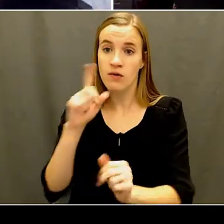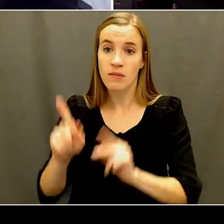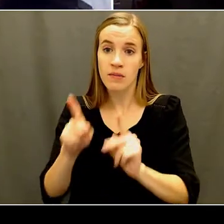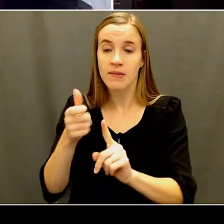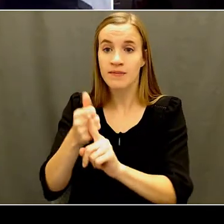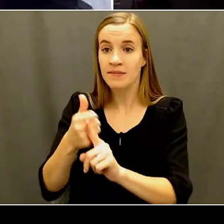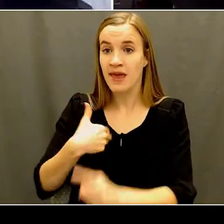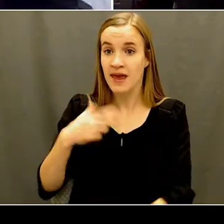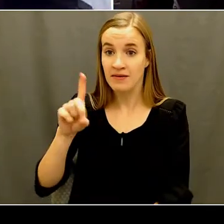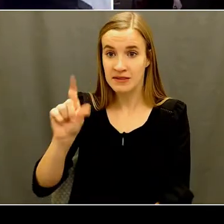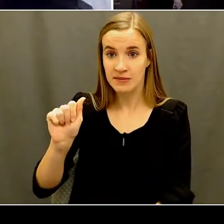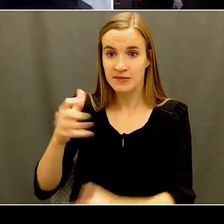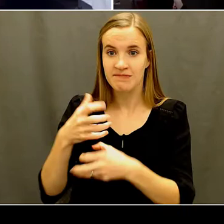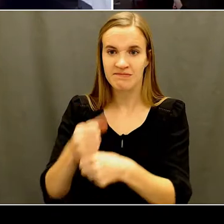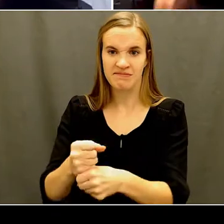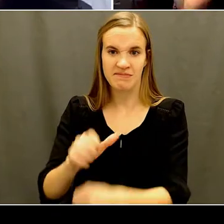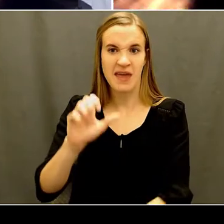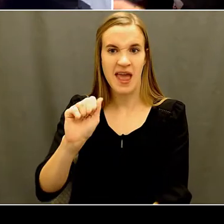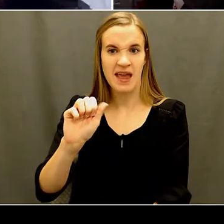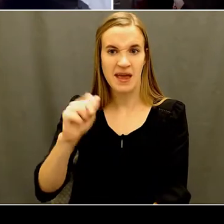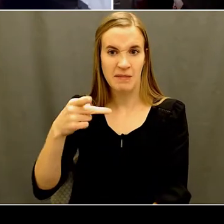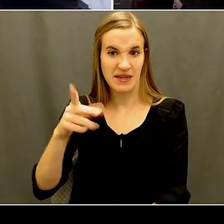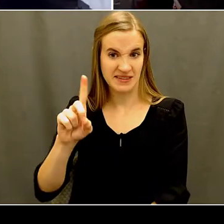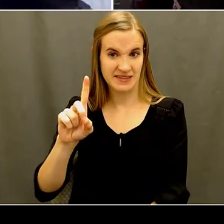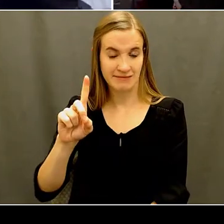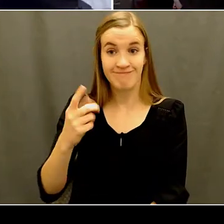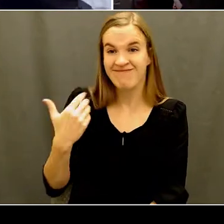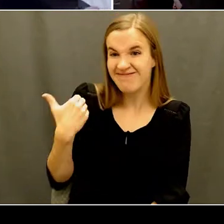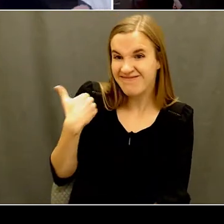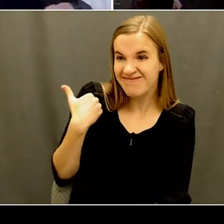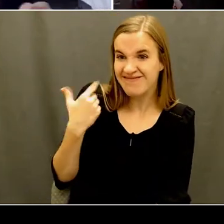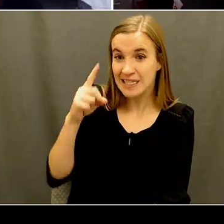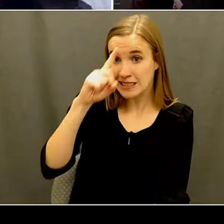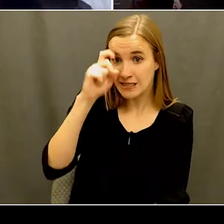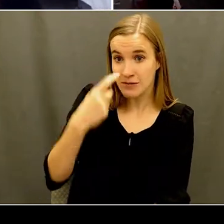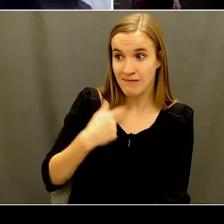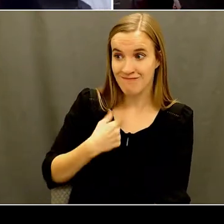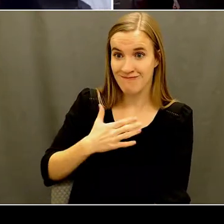intern for them this summer. So, AAPD. And we got to do a lot of organizing